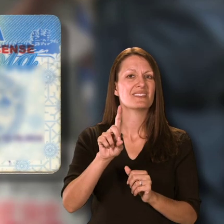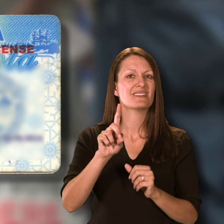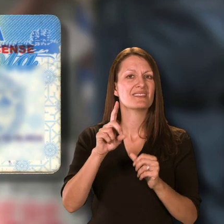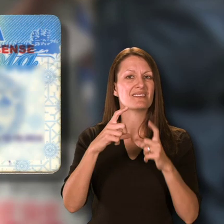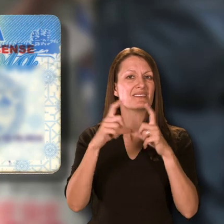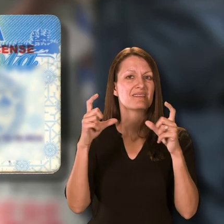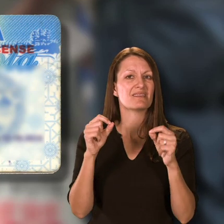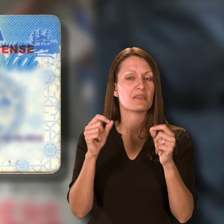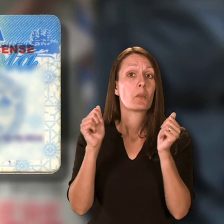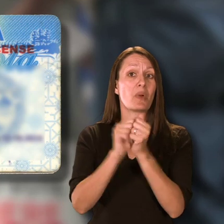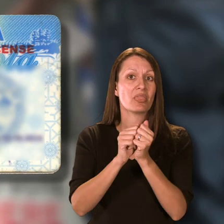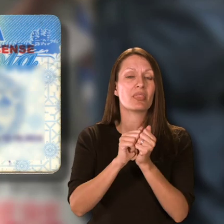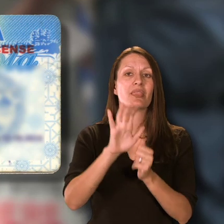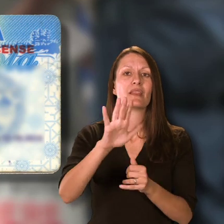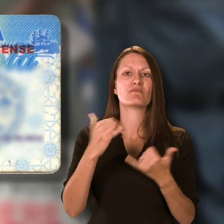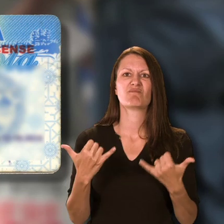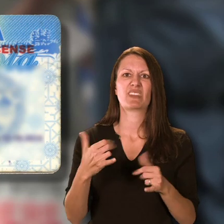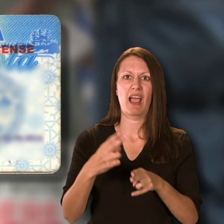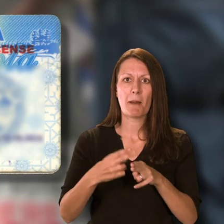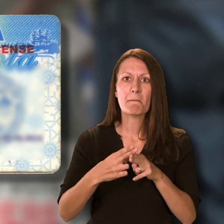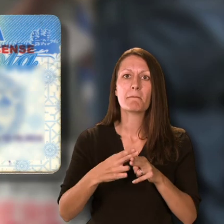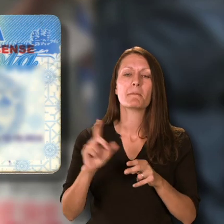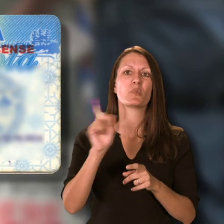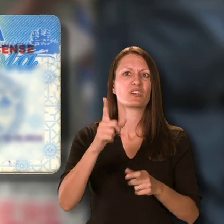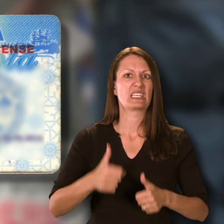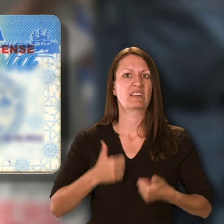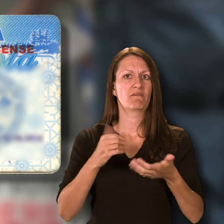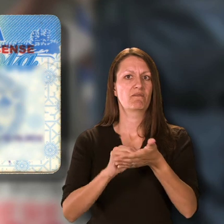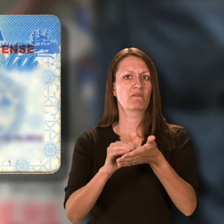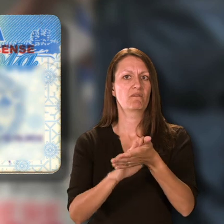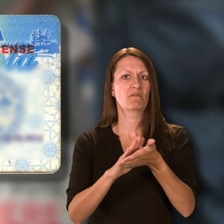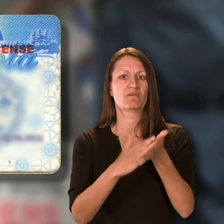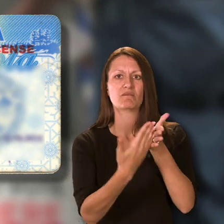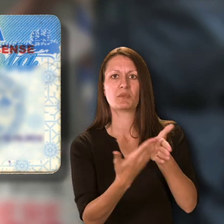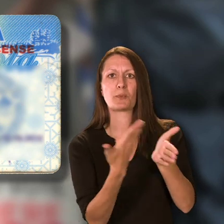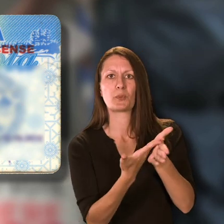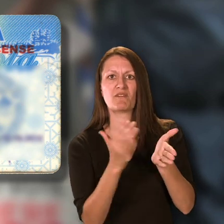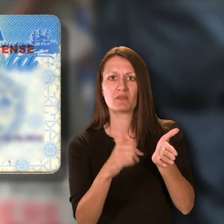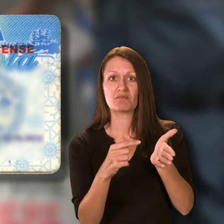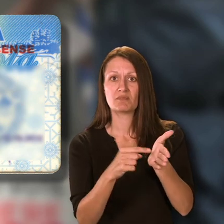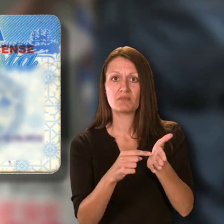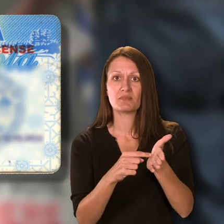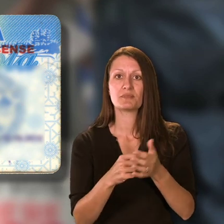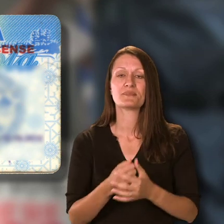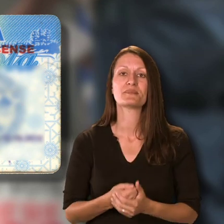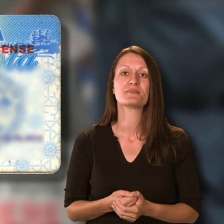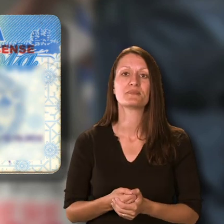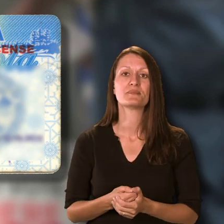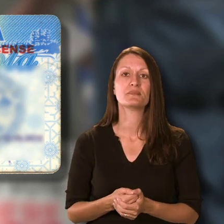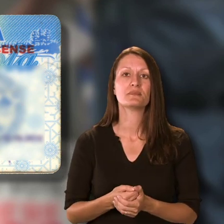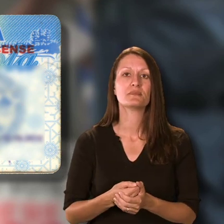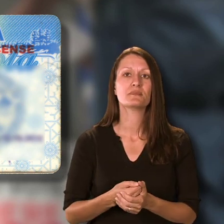or state ID card with your current name and address.